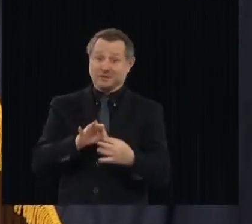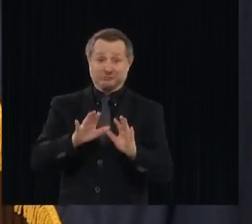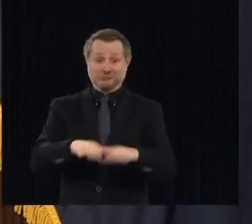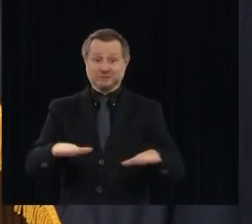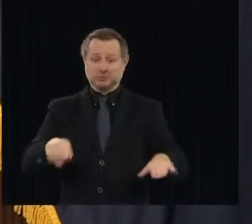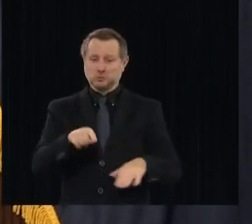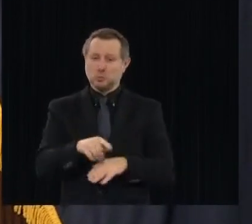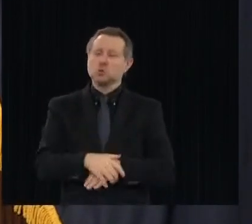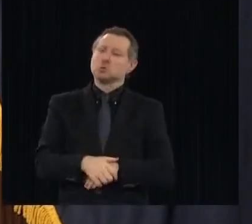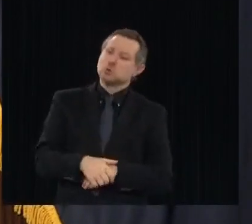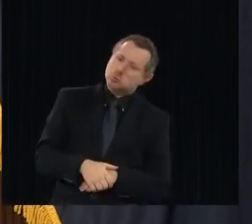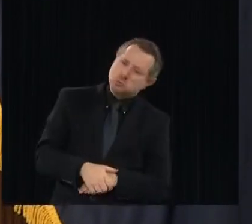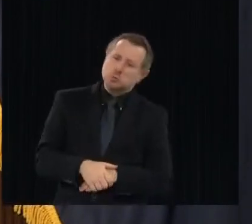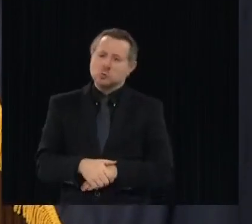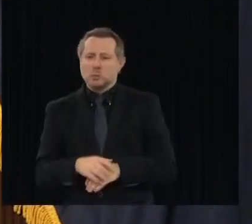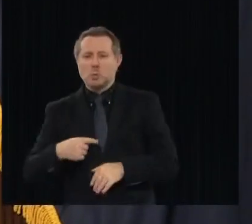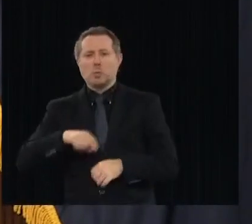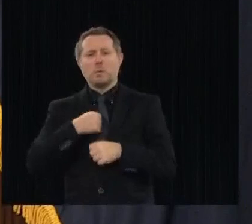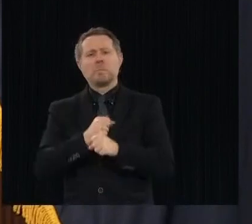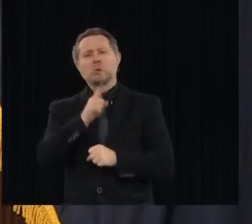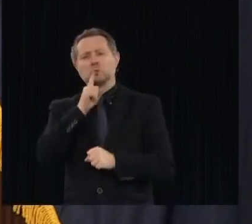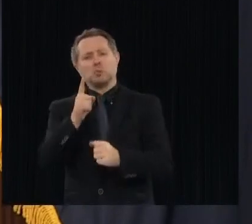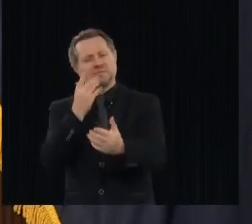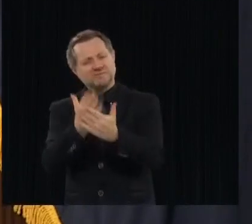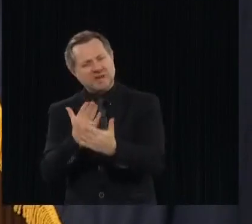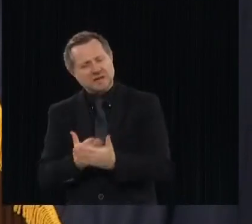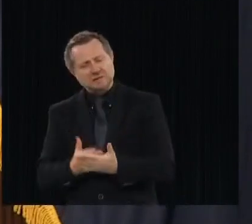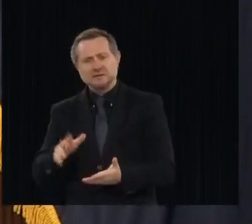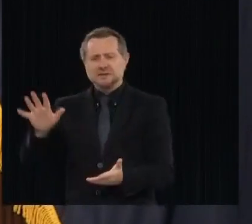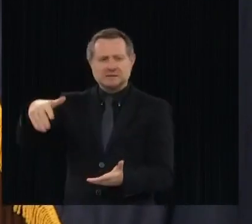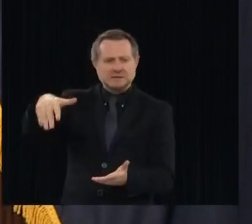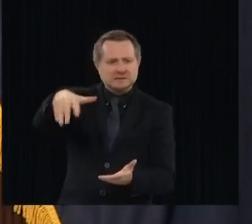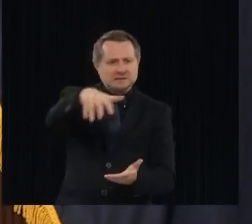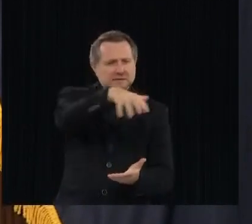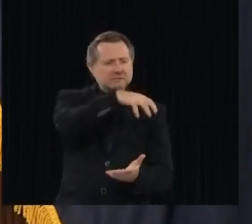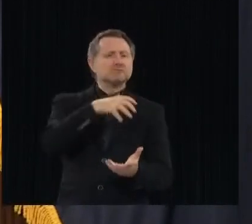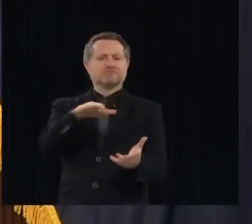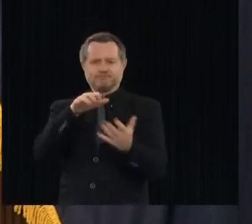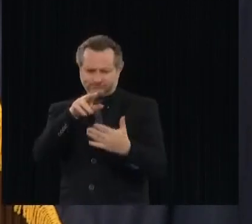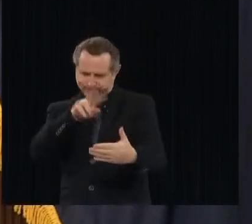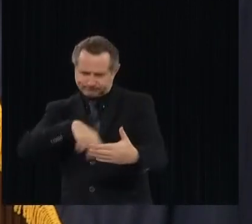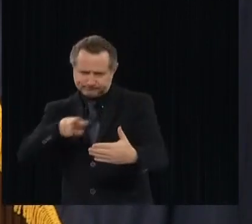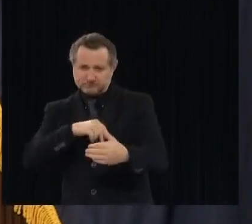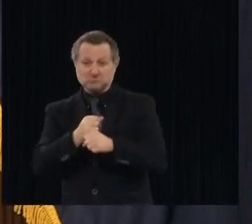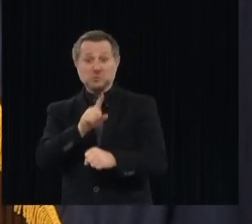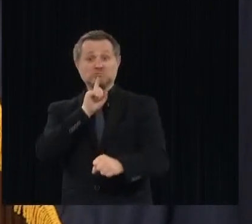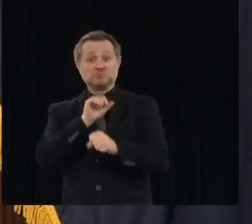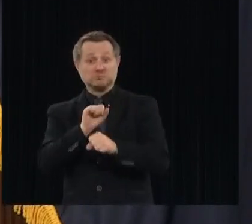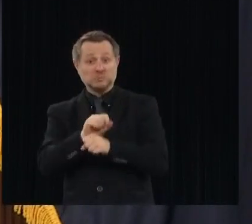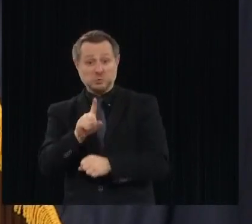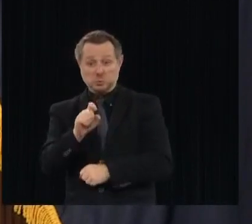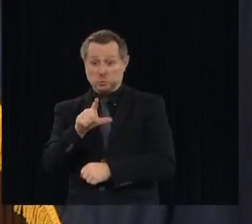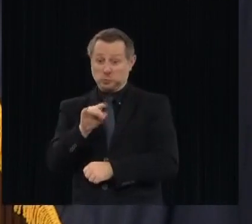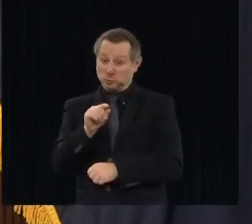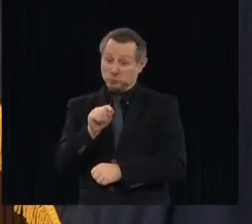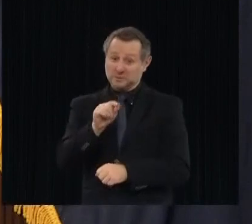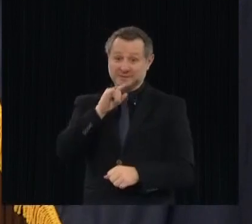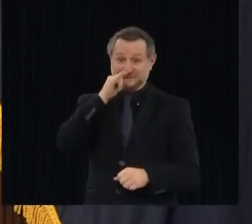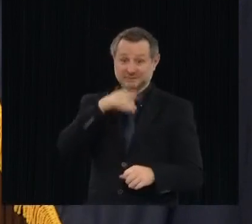SO, ON THE SUMPER CAMPS ISSUE, ARE ON ANY OF THESE CHILDREN-RELATED ISSUES, IT'S